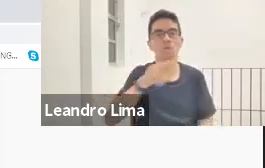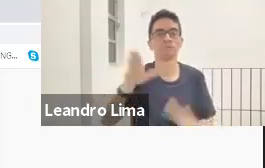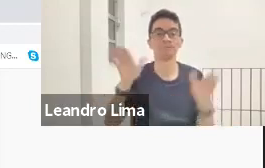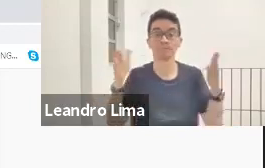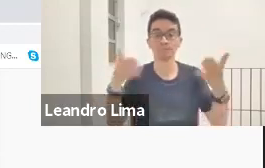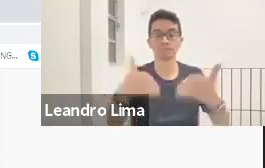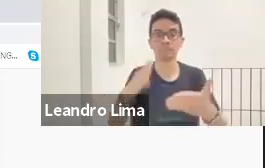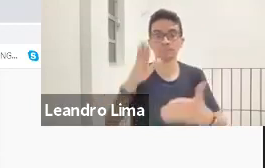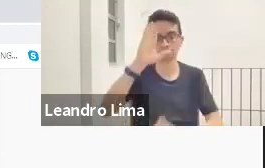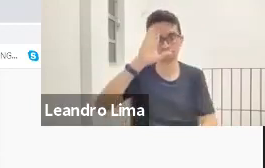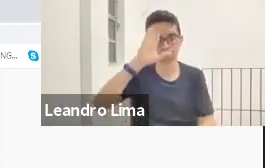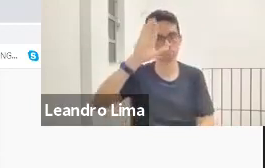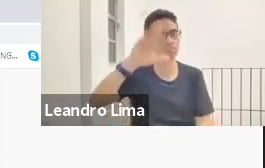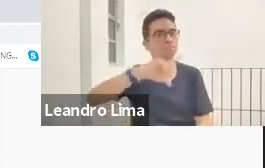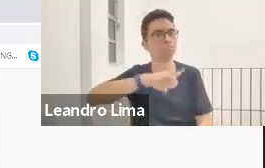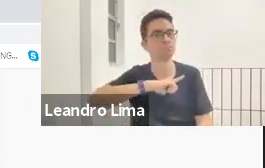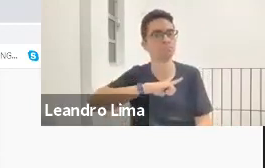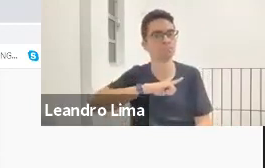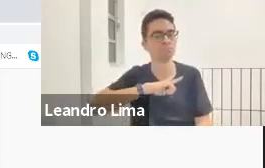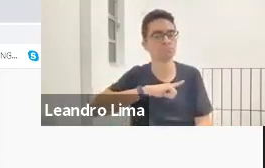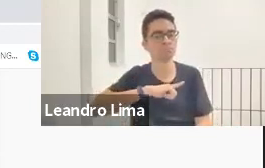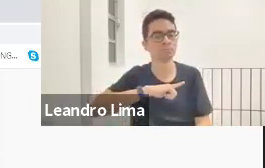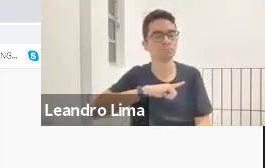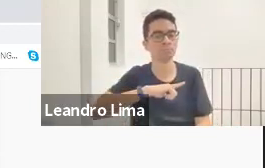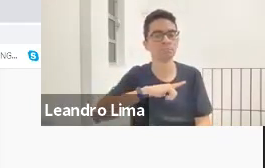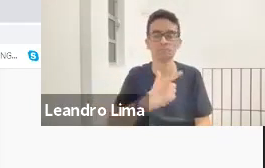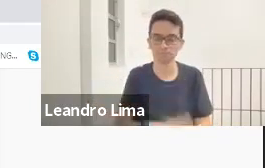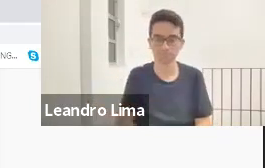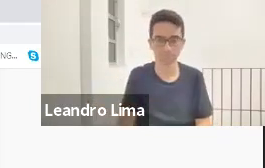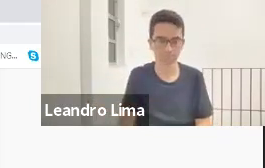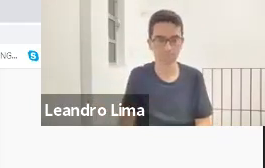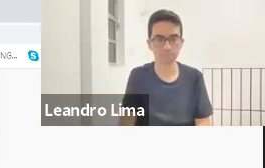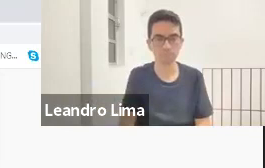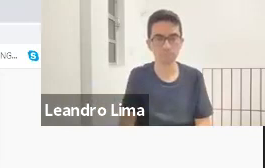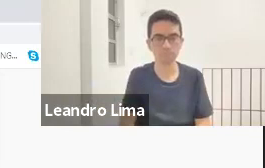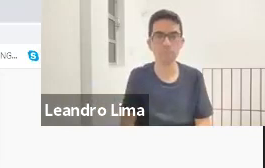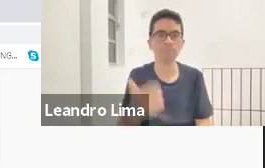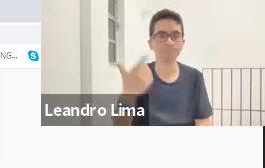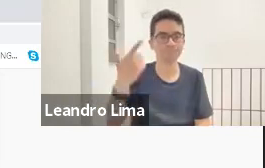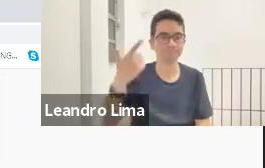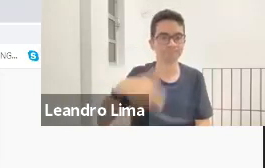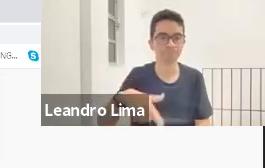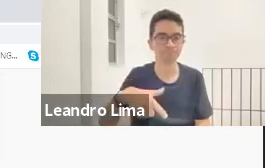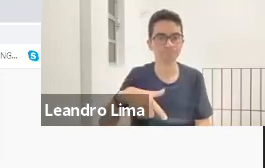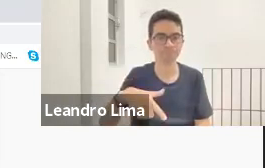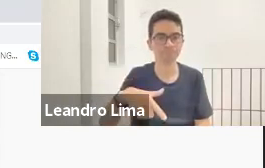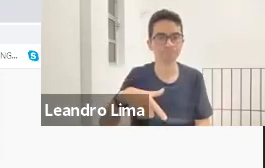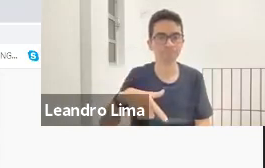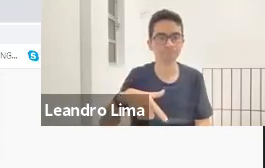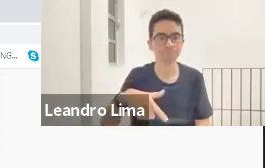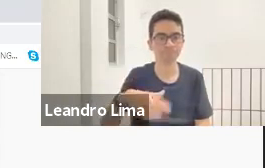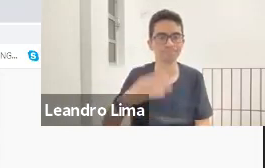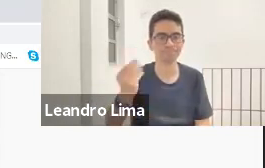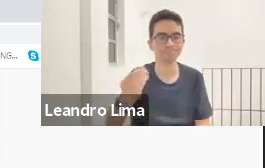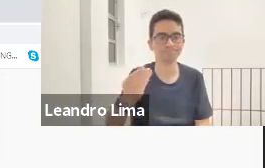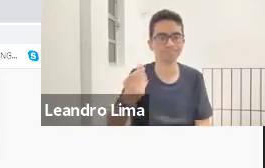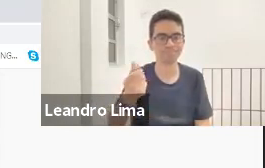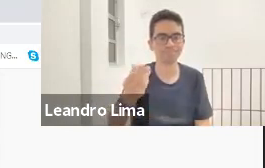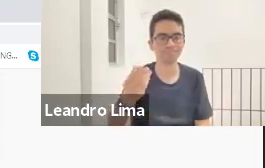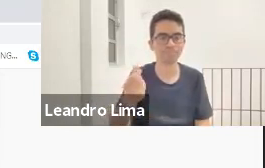in many cases to focused. By also have something By also have something called. By also have something called